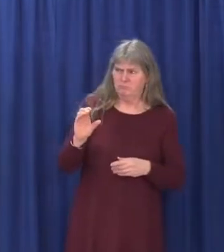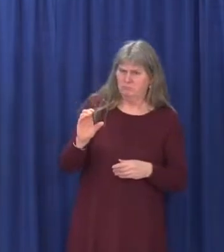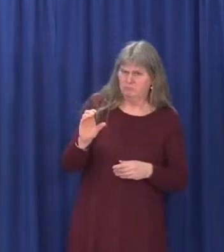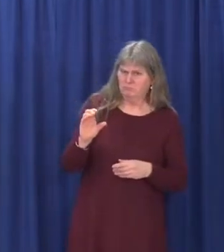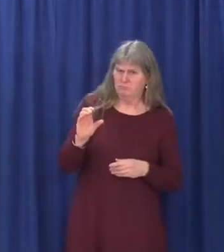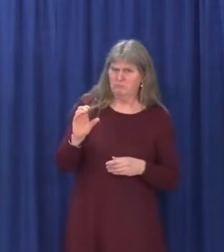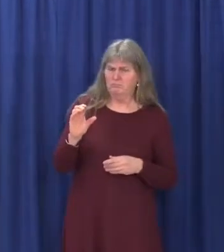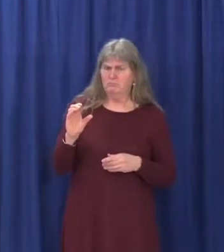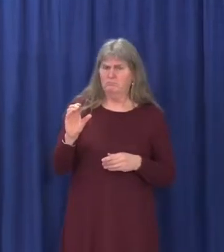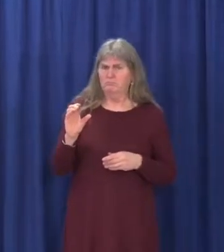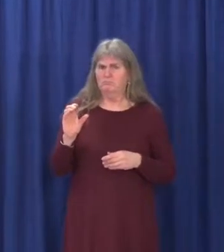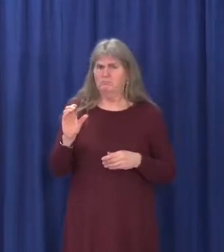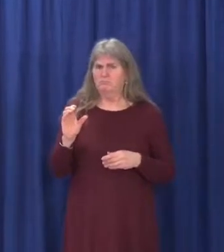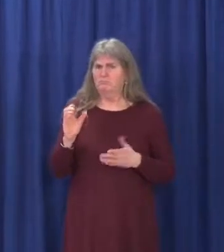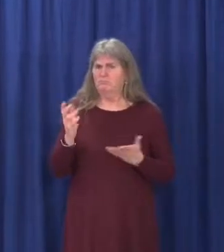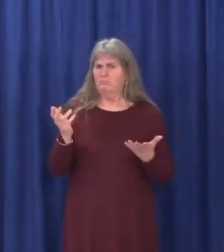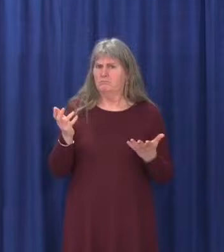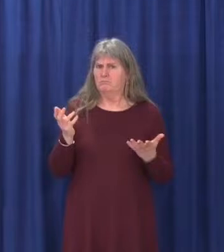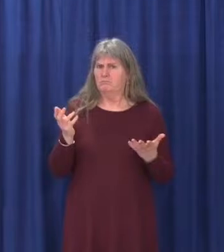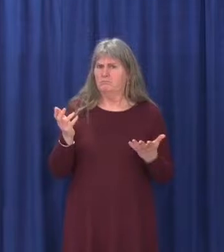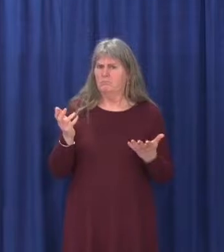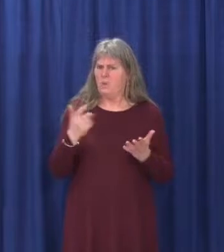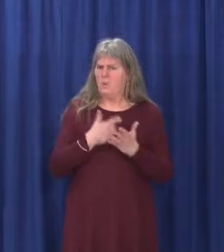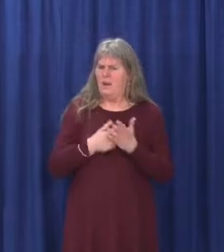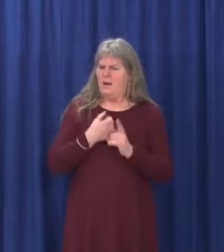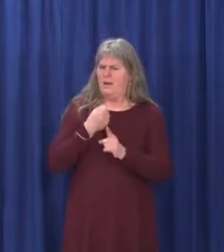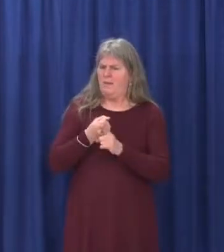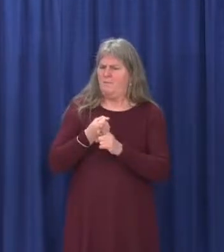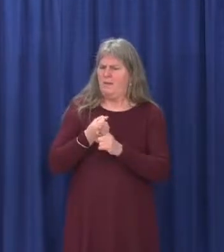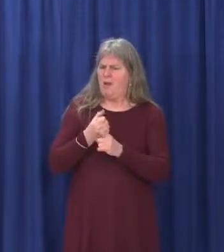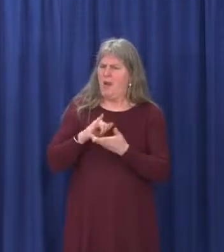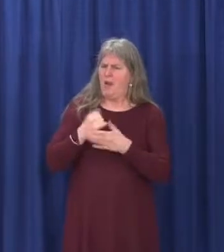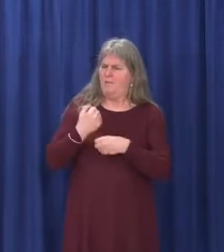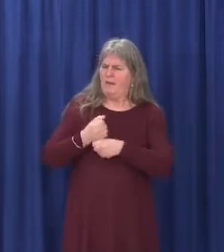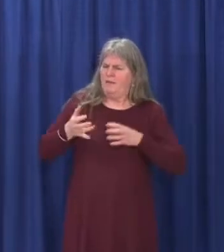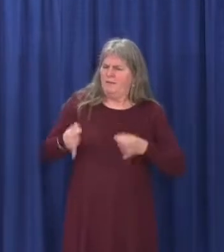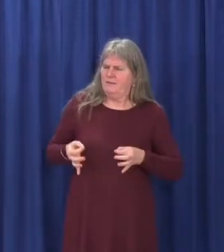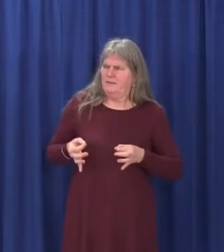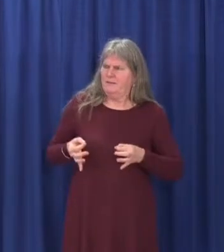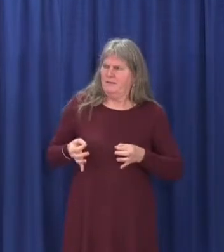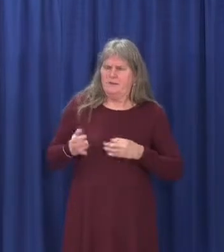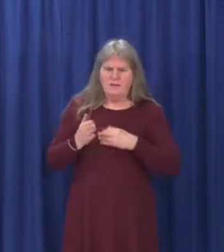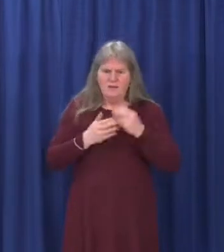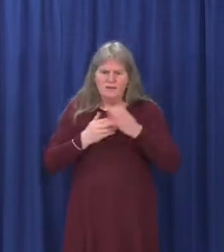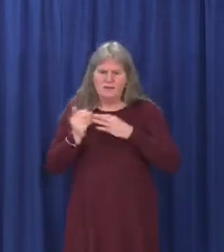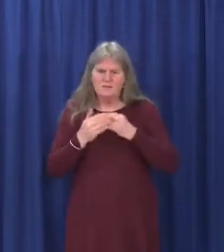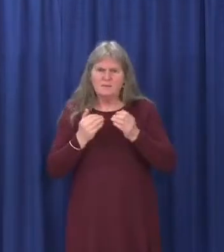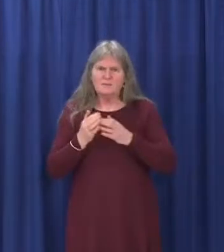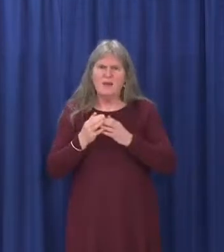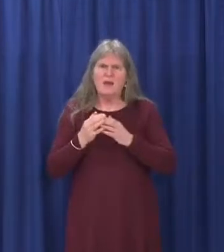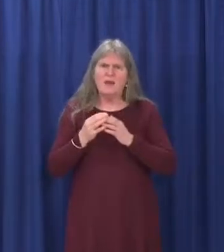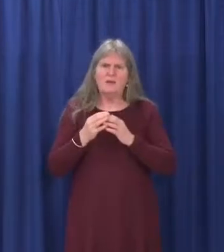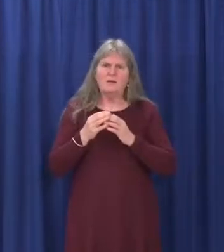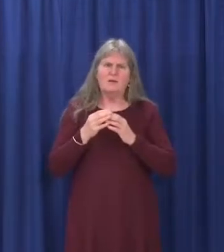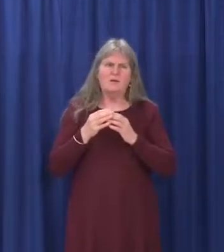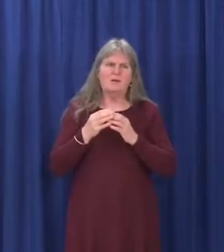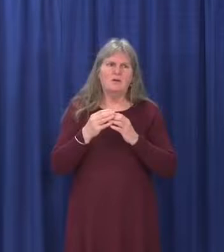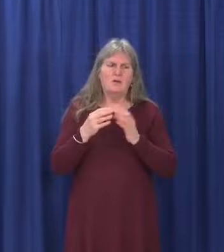What influenced the choice to offer that, regardless of breakeven? What are you hoping businesses will be able to accomplishment